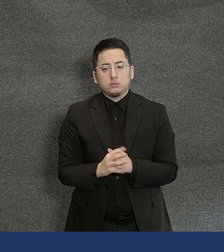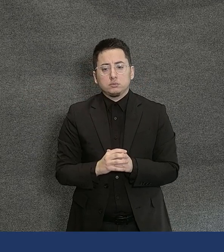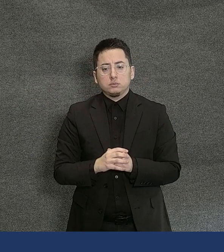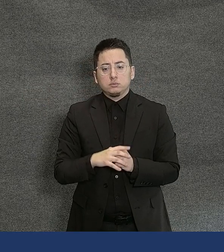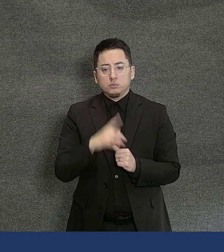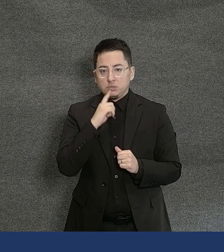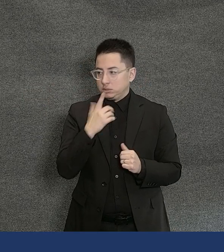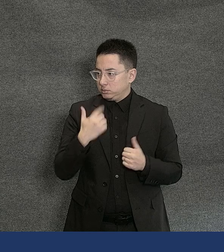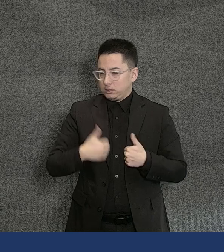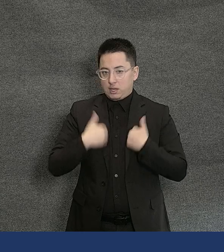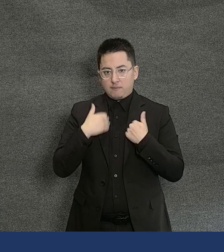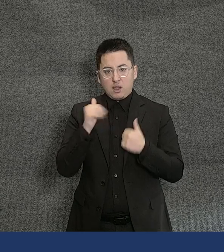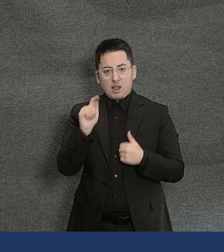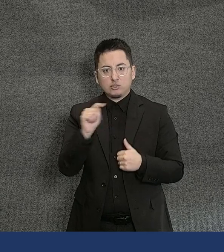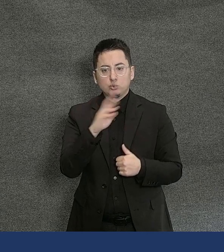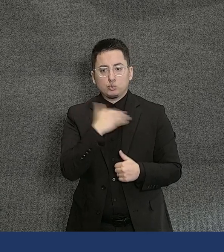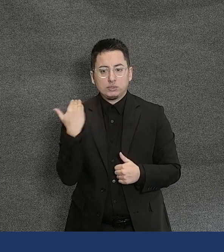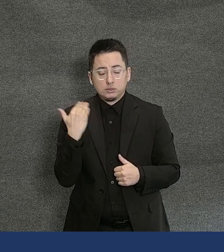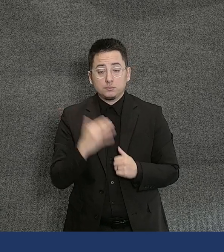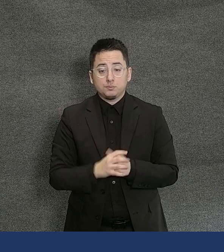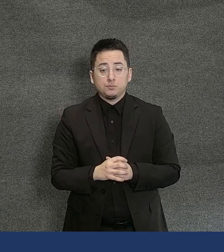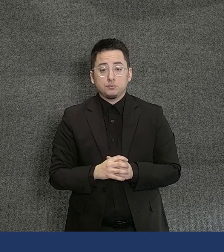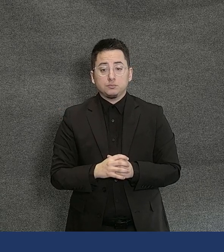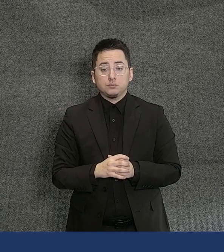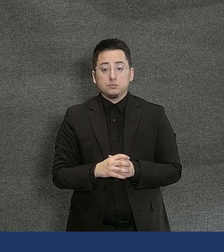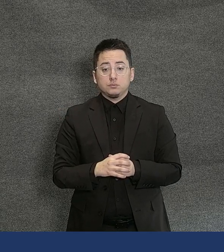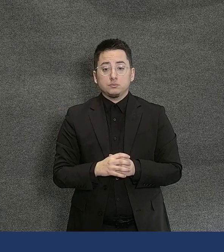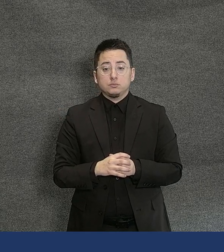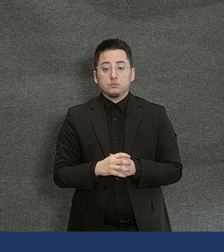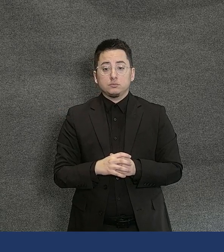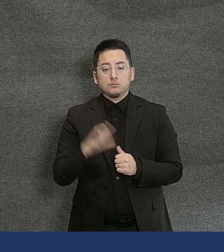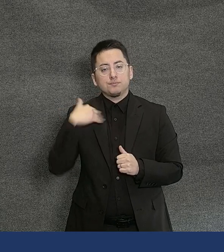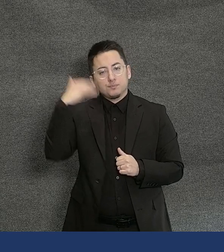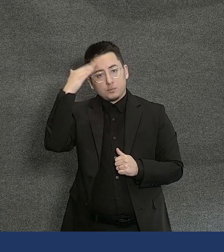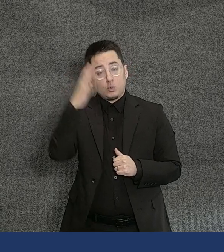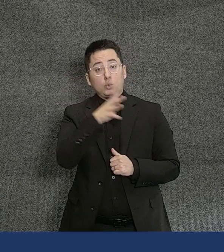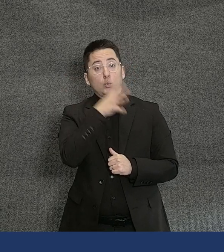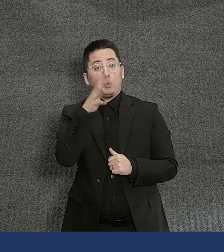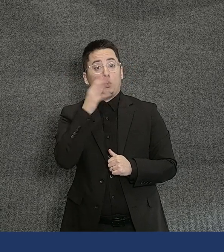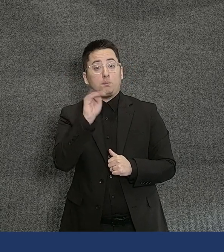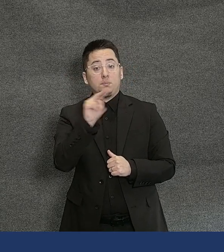There are pockets I know around Greater Minnesota because this is not just a Greater Minnesota thing.